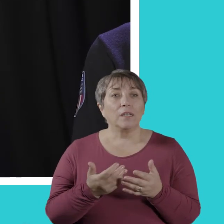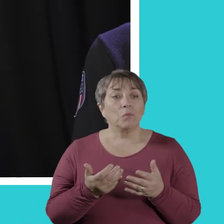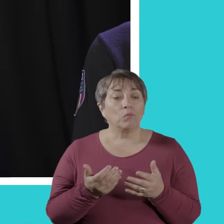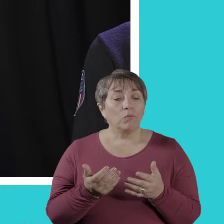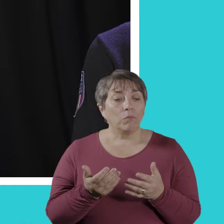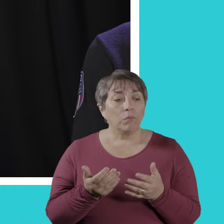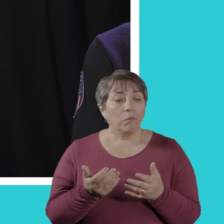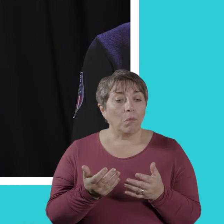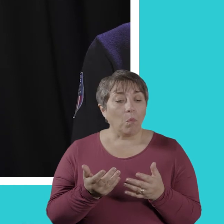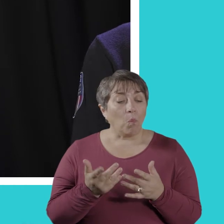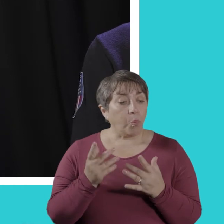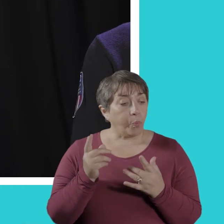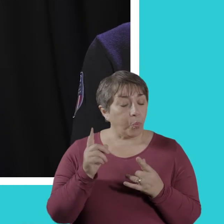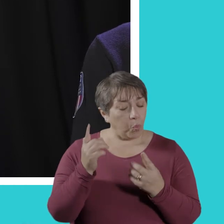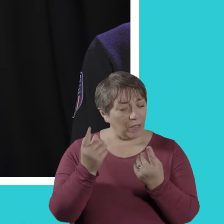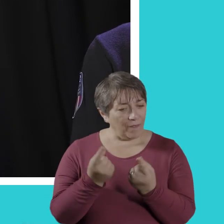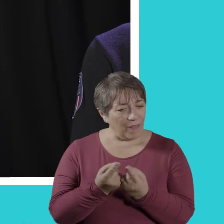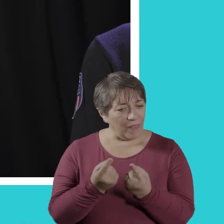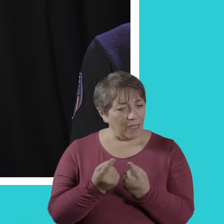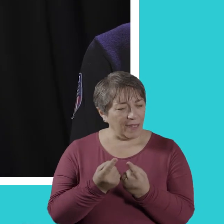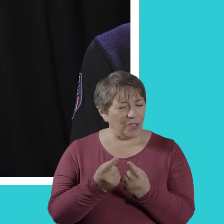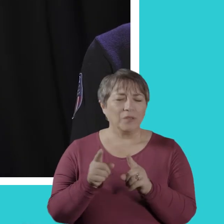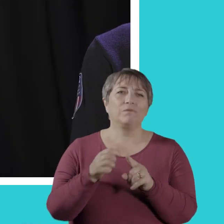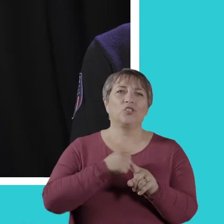well not one of the things wait I'm trying to organize my thoughts again. I think...